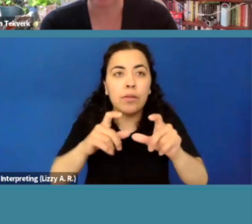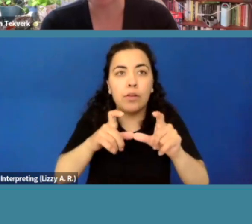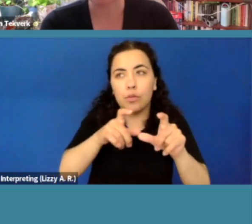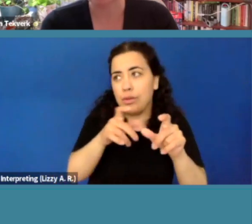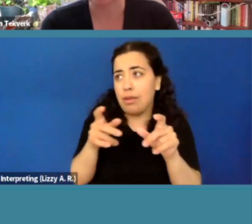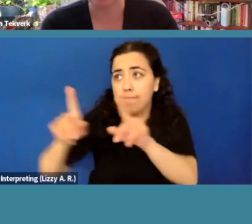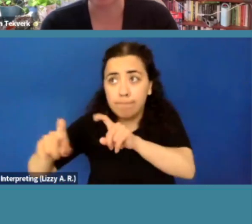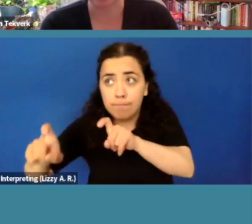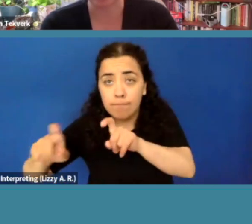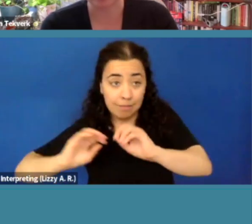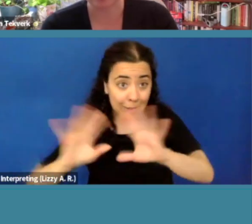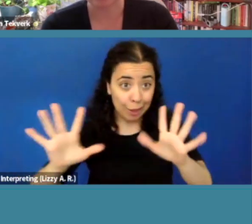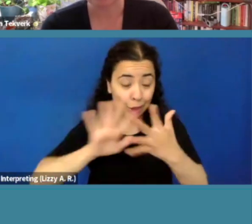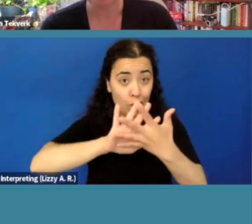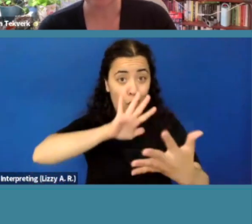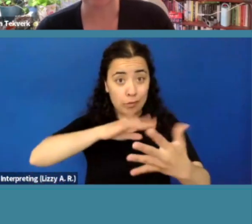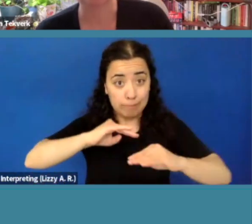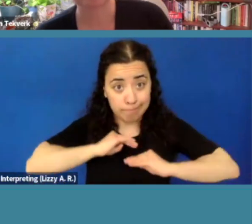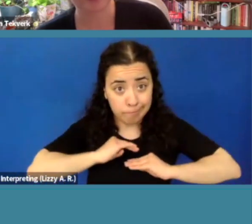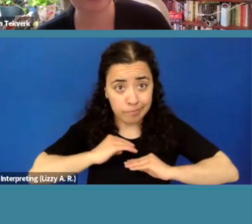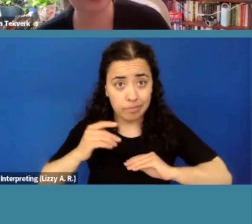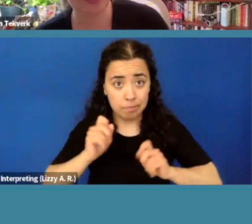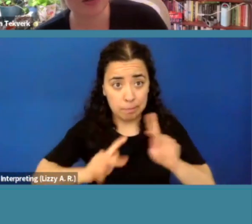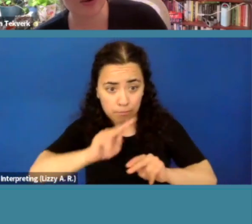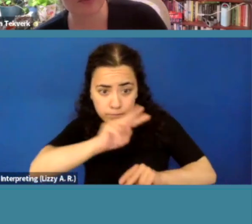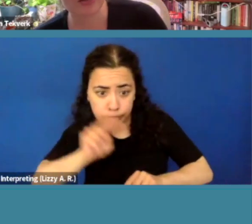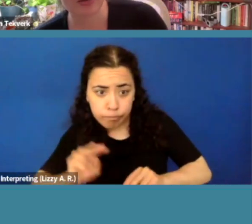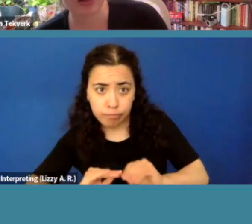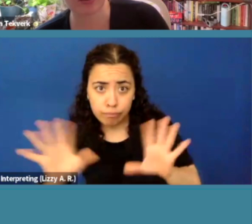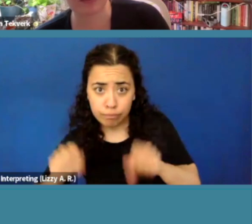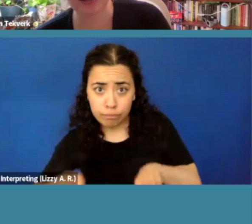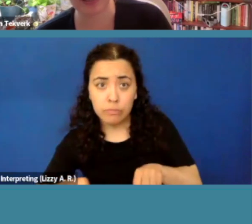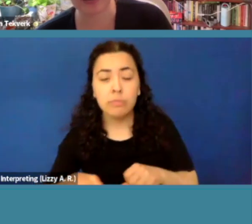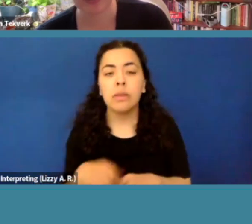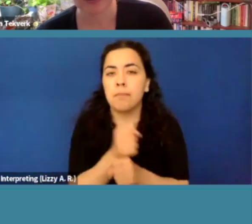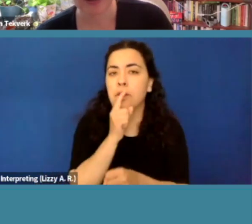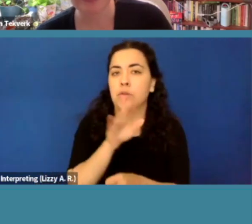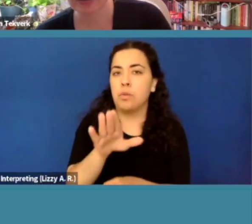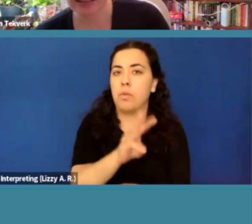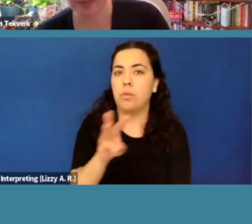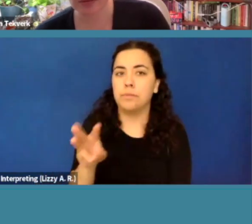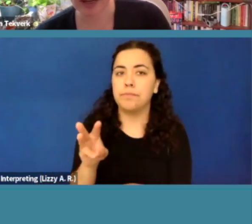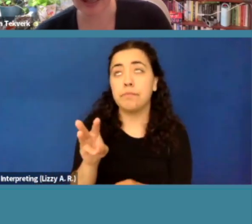are going to be clear for a lot of folks. Then you also want to make sure that your website, ideally, is providing